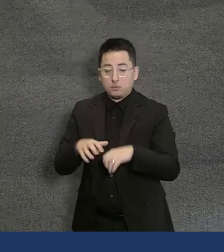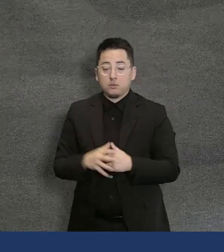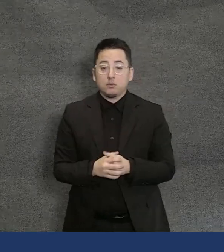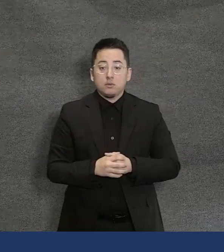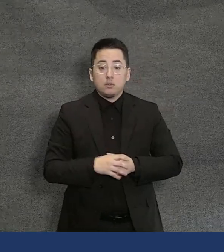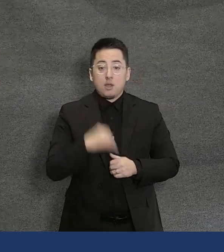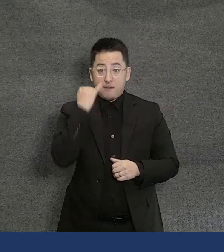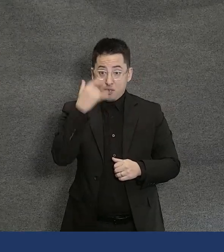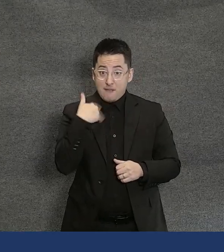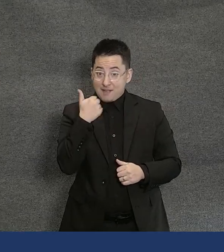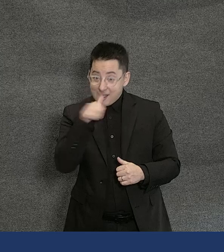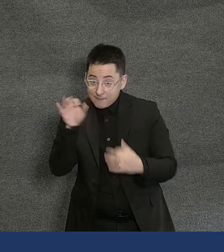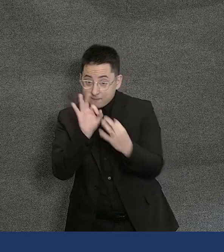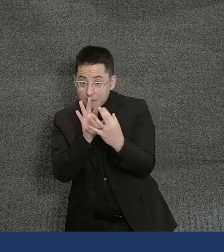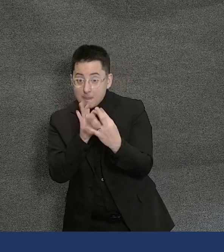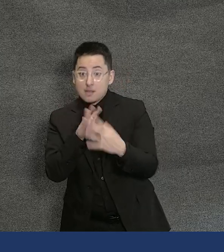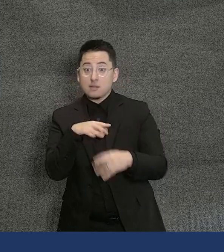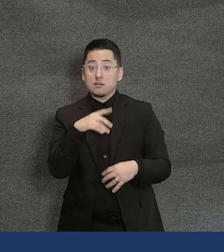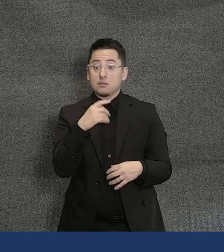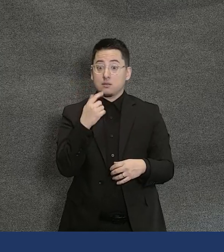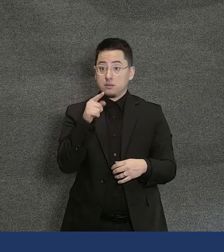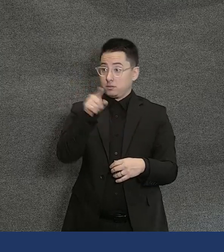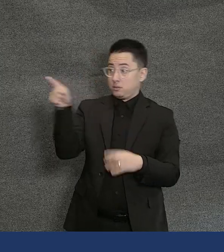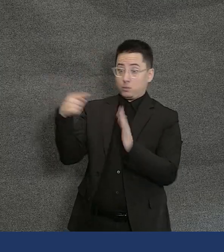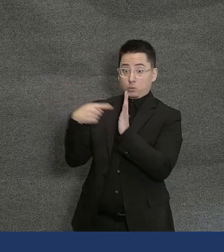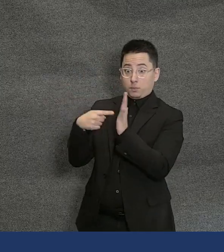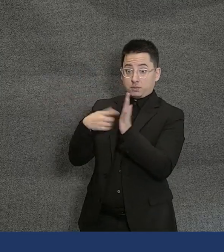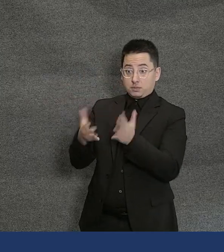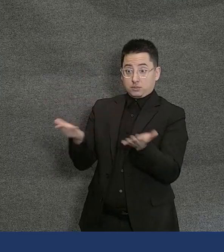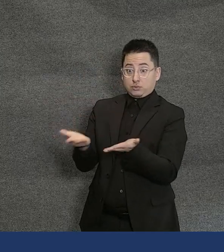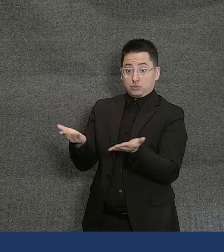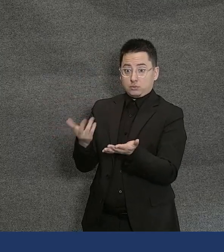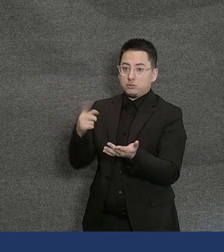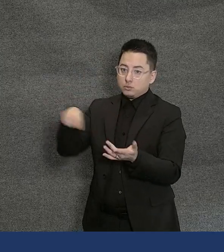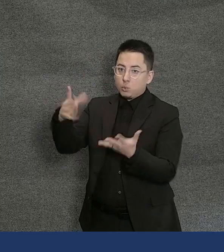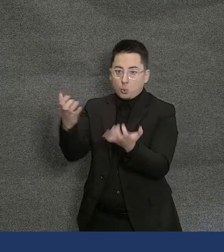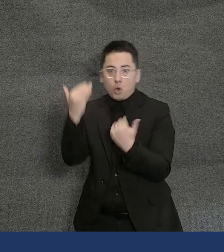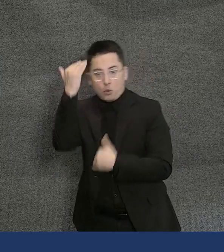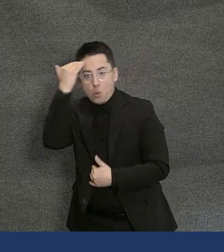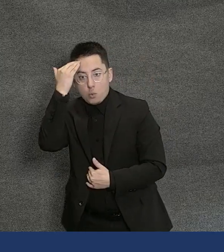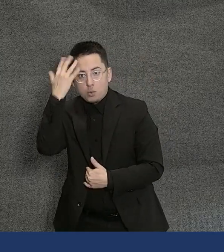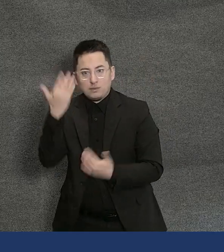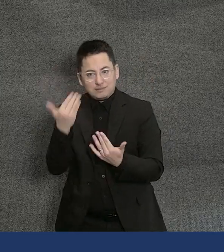I know that they're very interested in getting that. So we would ask and encourage people